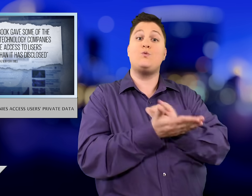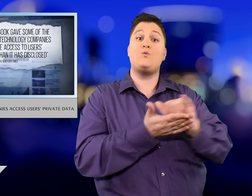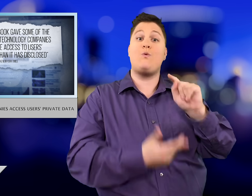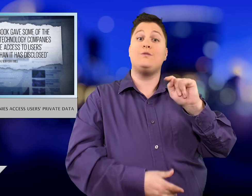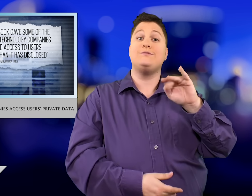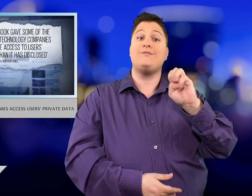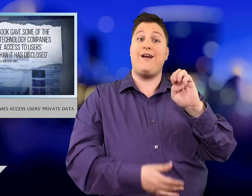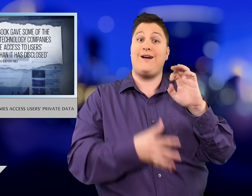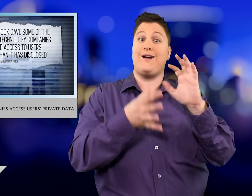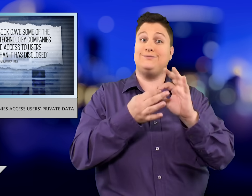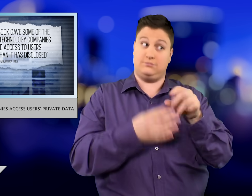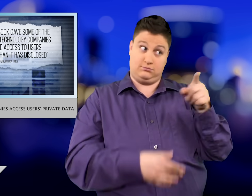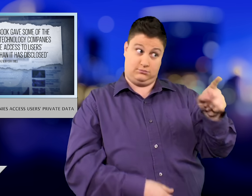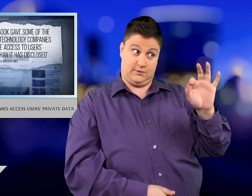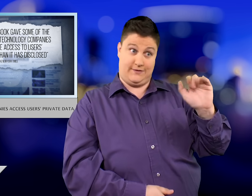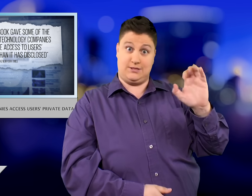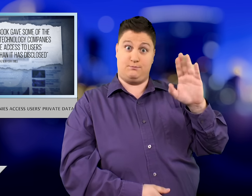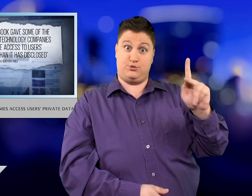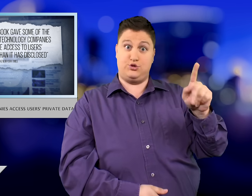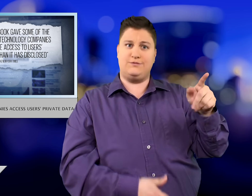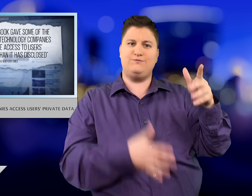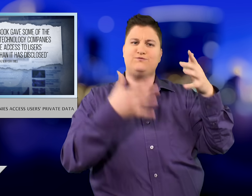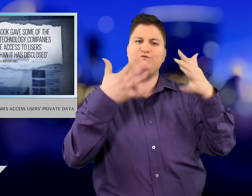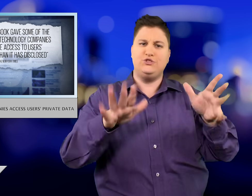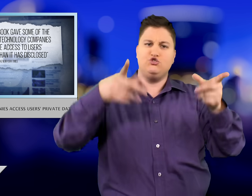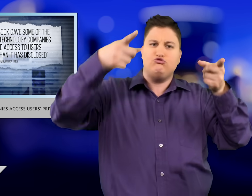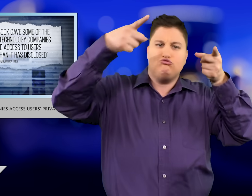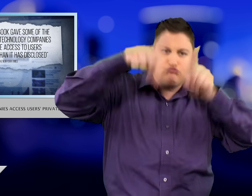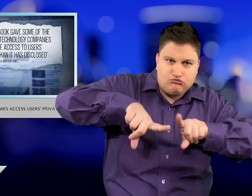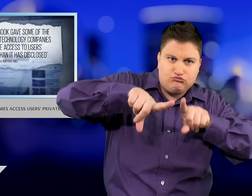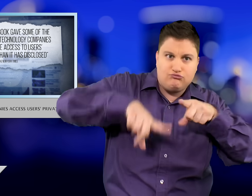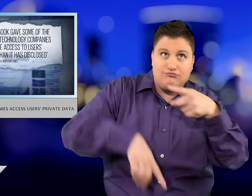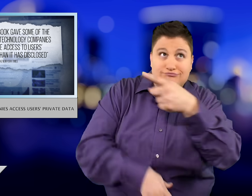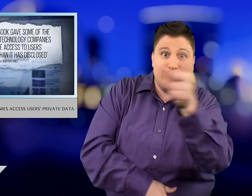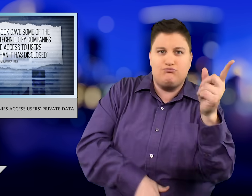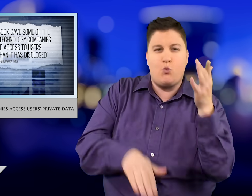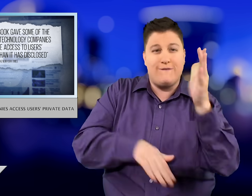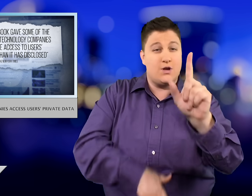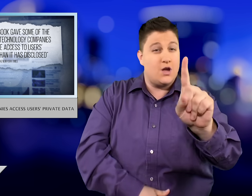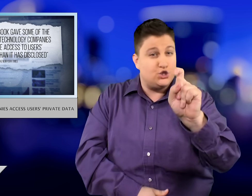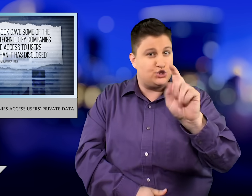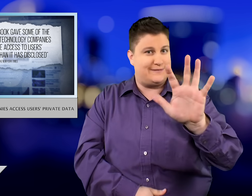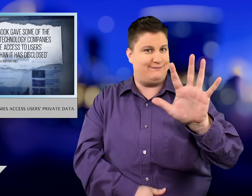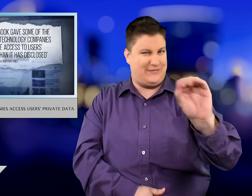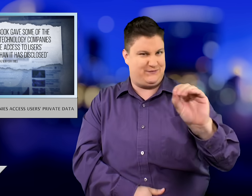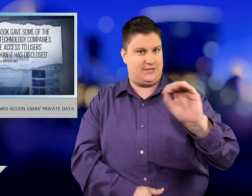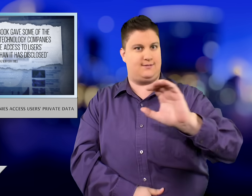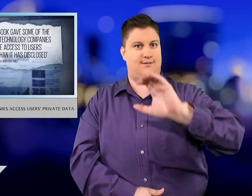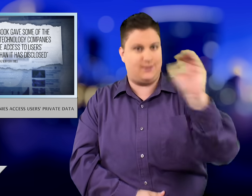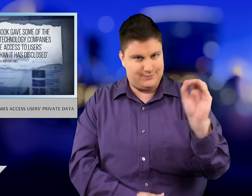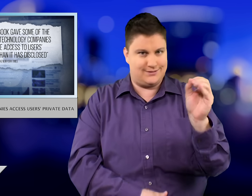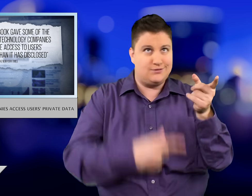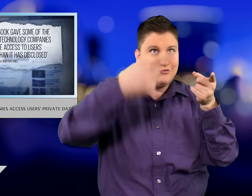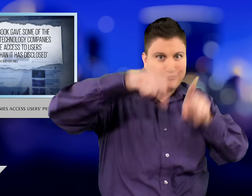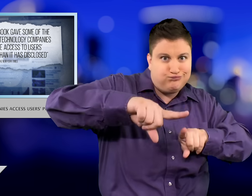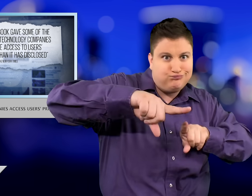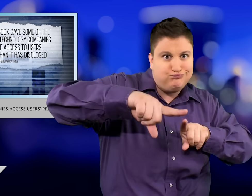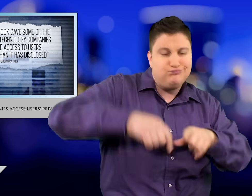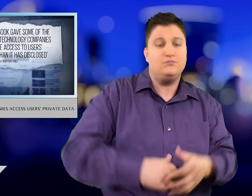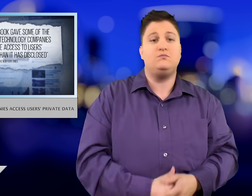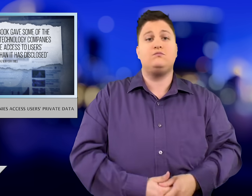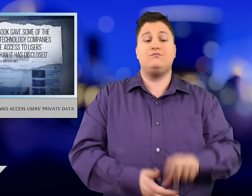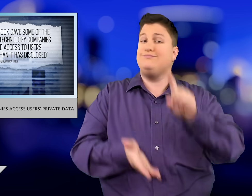The Times says Facebook made deals with more than 150 companies.